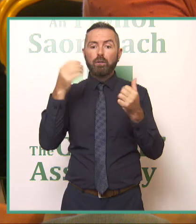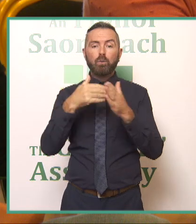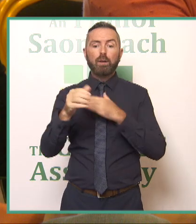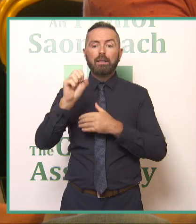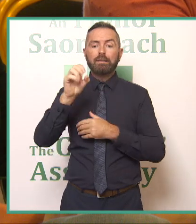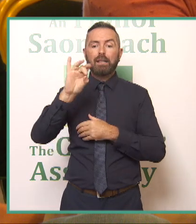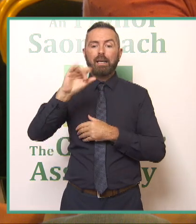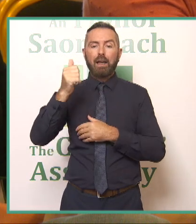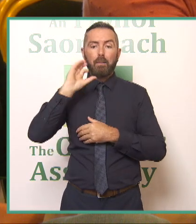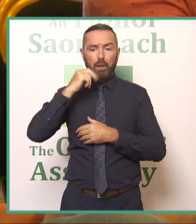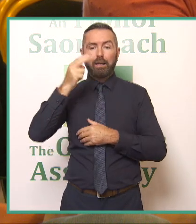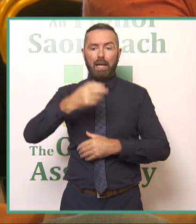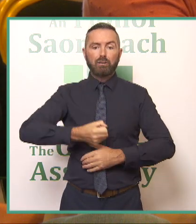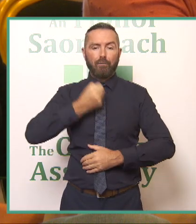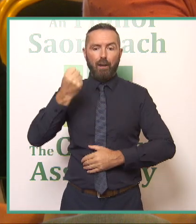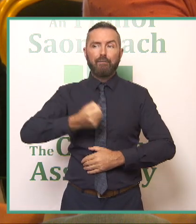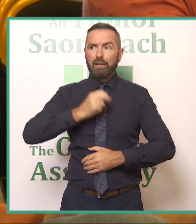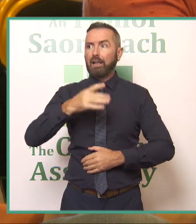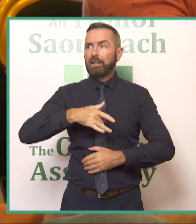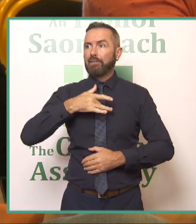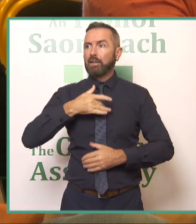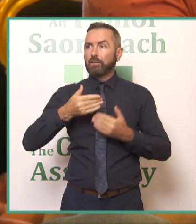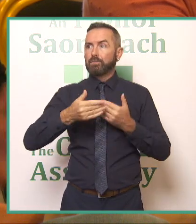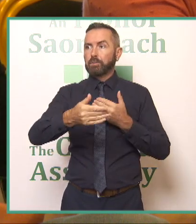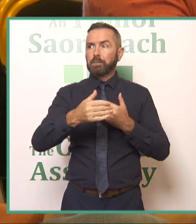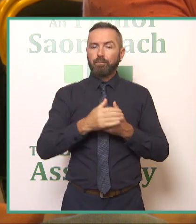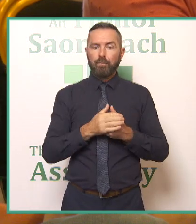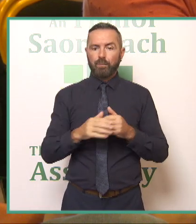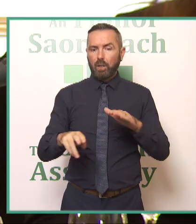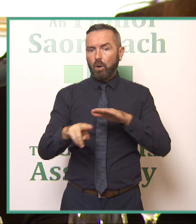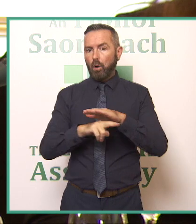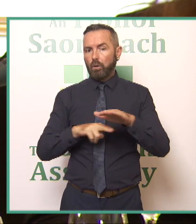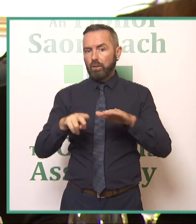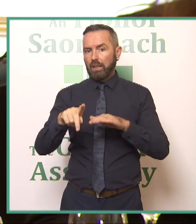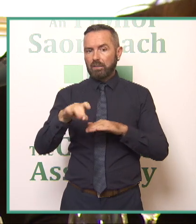it can survive we have very like underneath that soil there's about this much soil it's